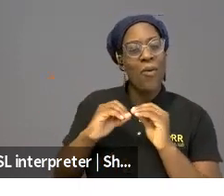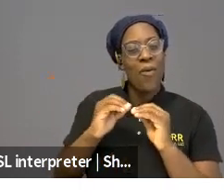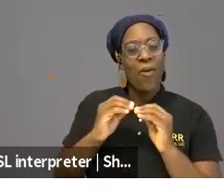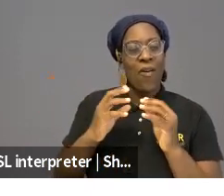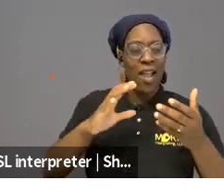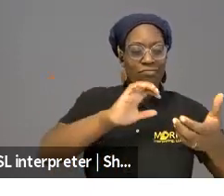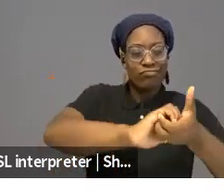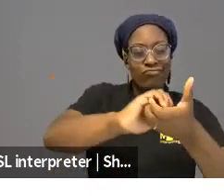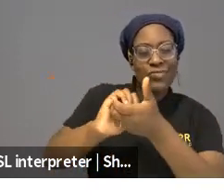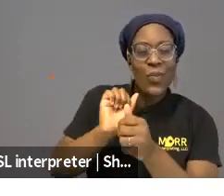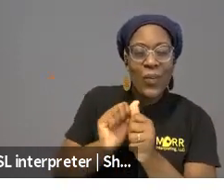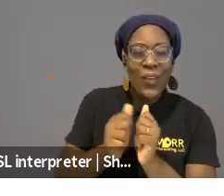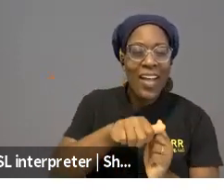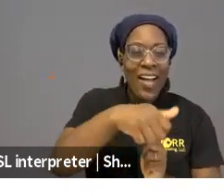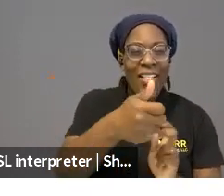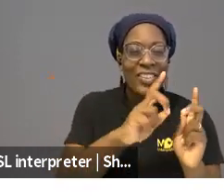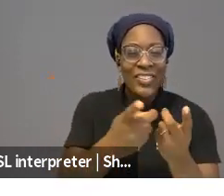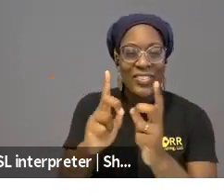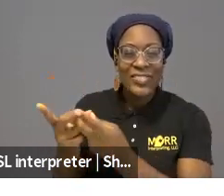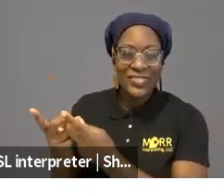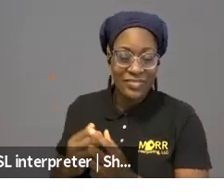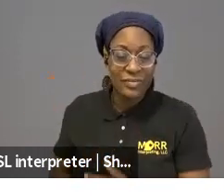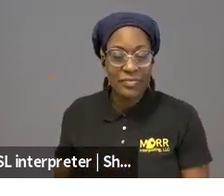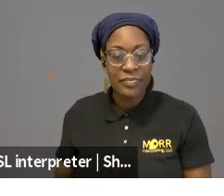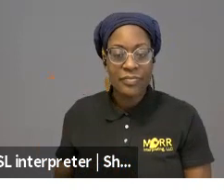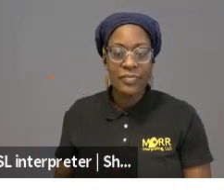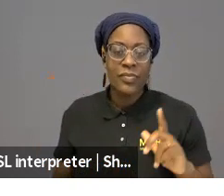I've got to remember the mute button. The last layer that we want to talk about